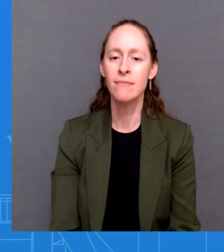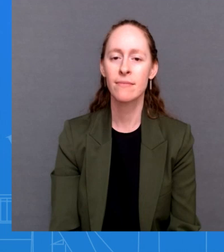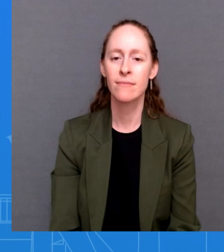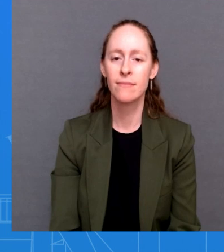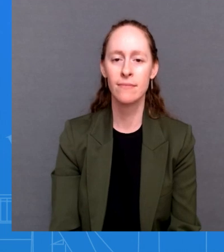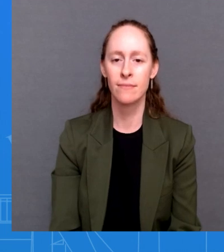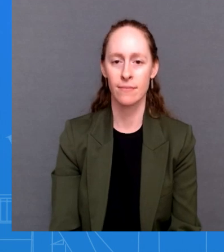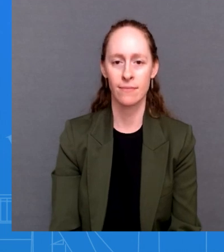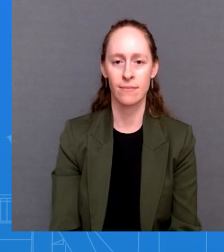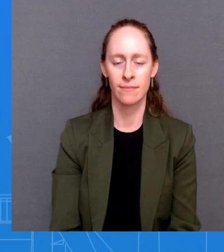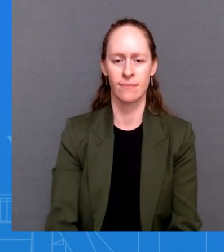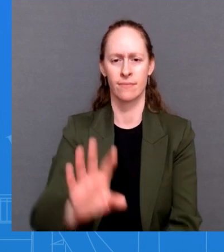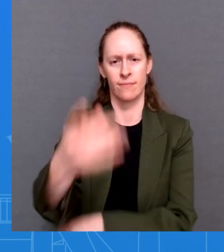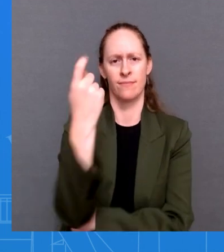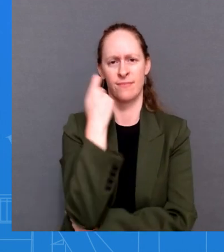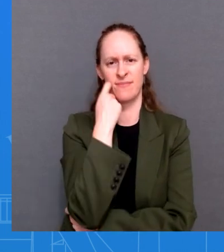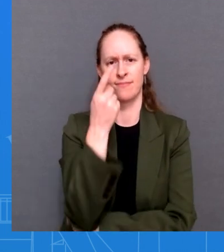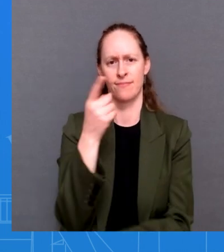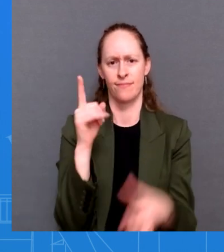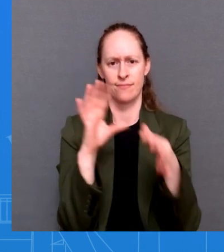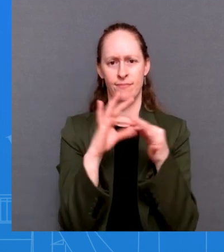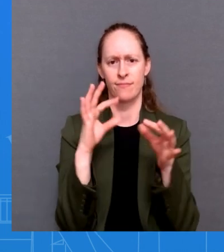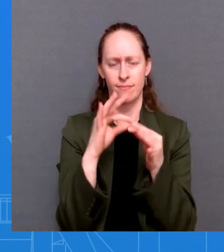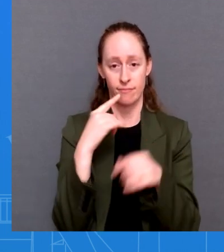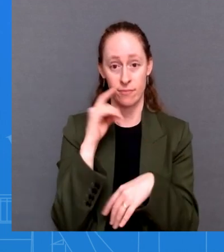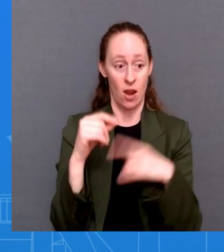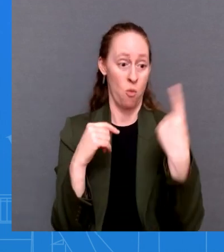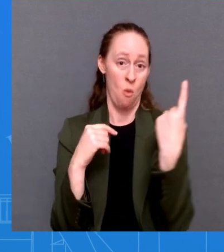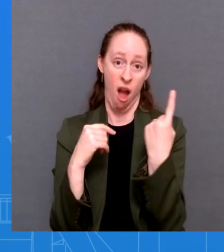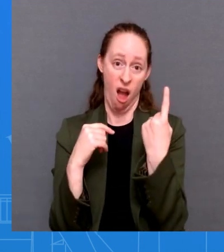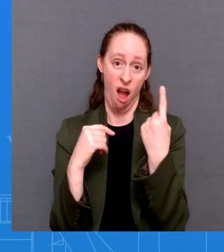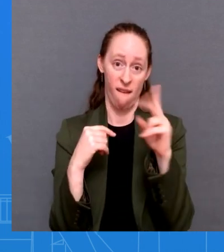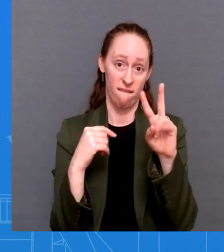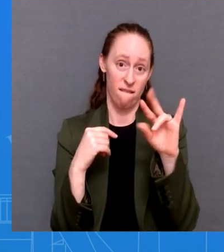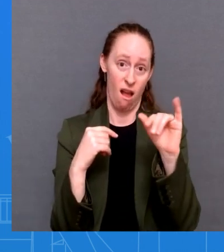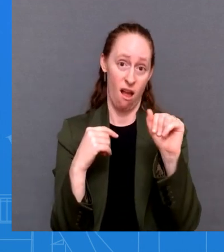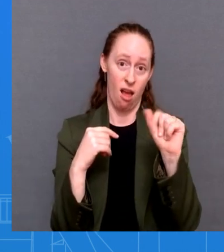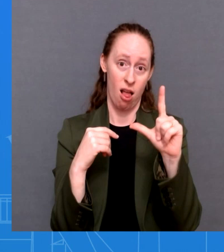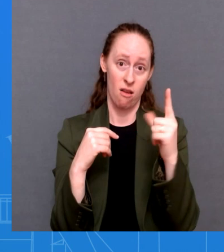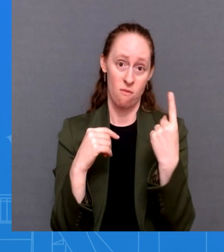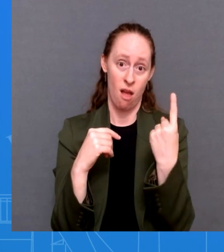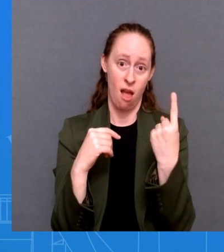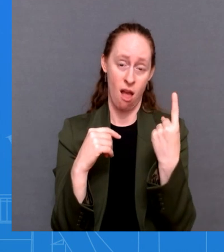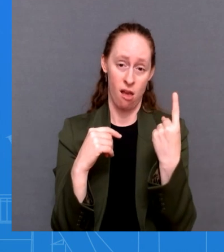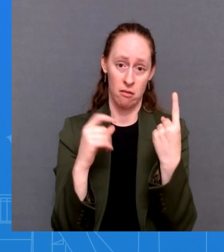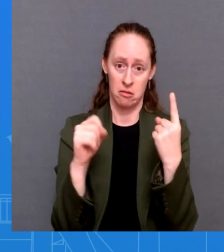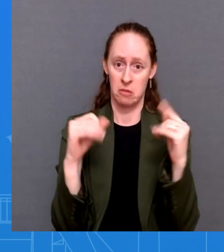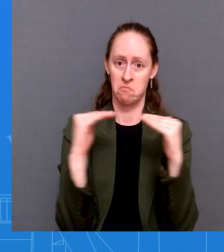that they're getting 3 to 4 doses provider, including the Washington state briefing just yesterday